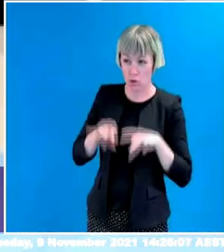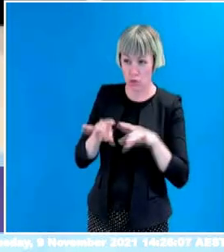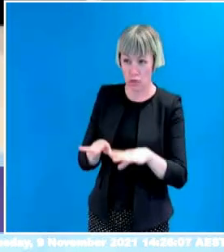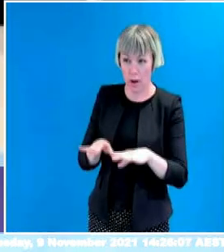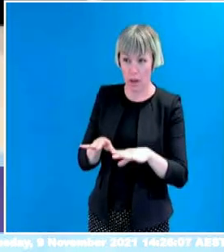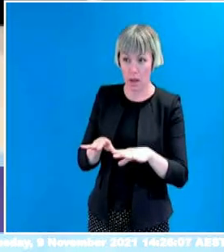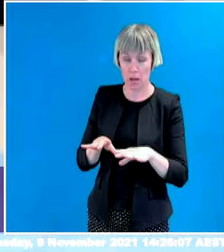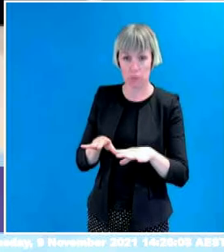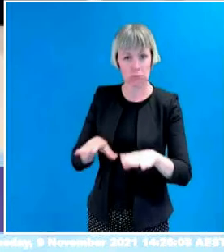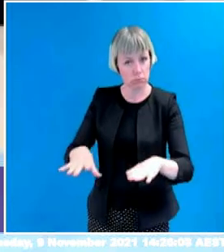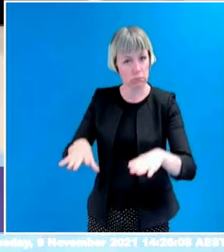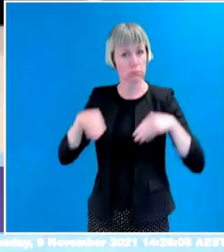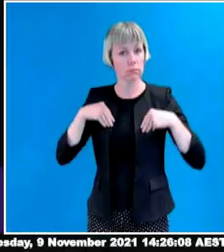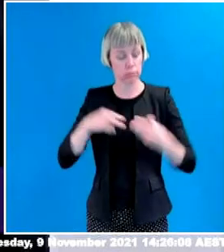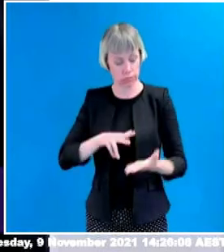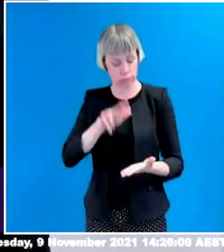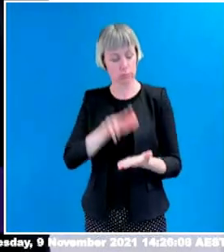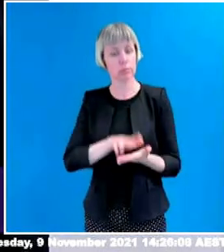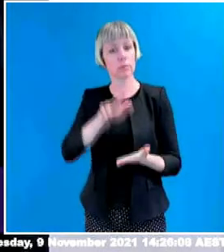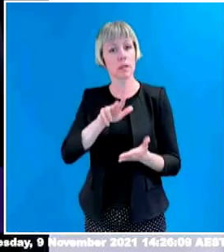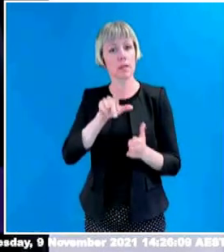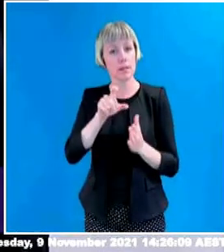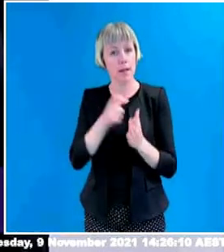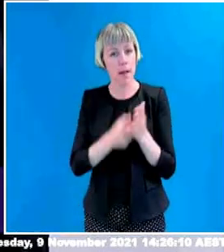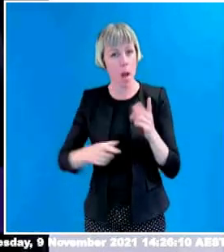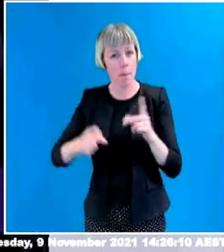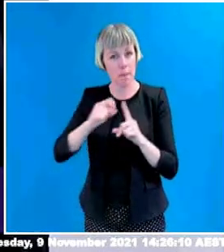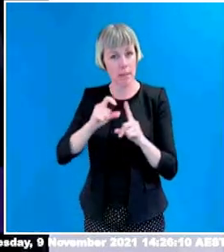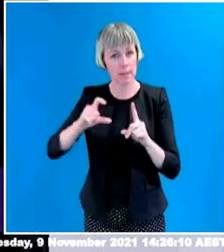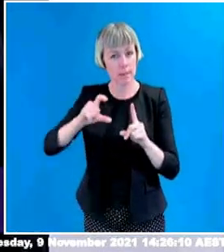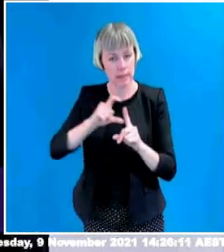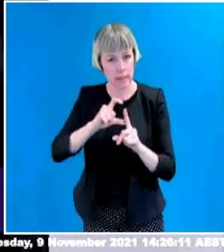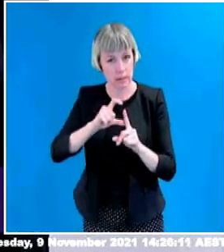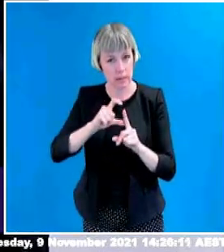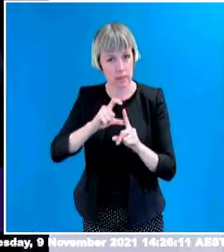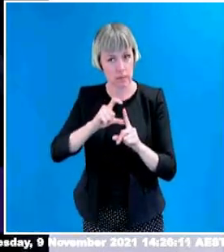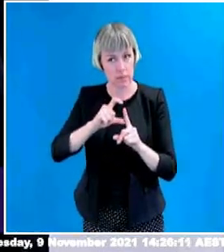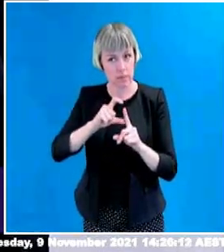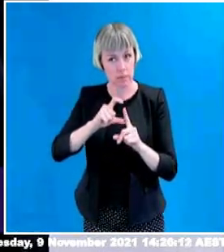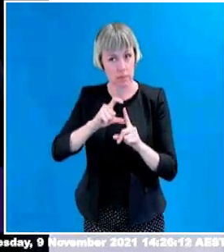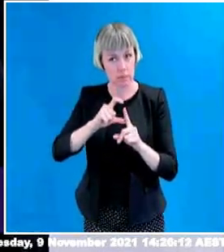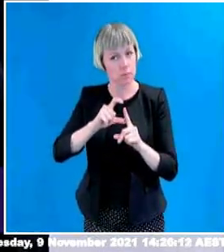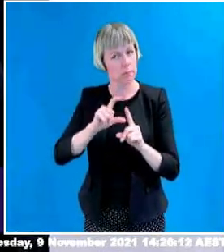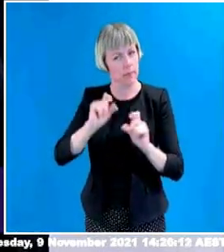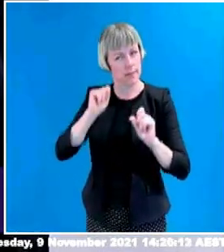CRPD, notwithstanding the position is that there are no new rights, that an